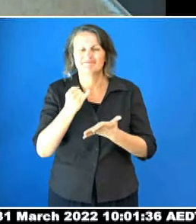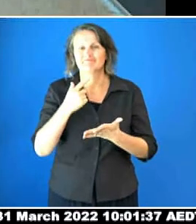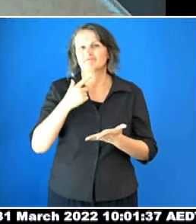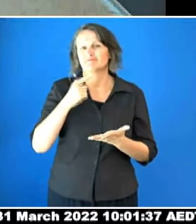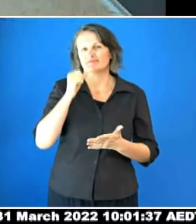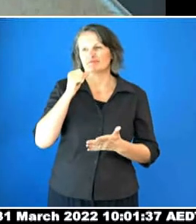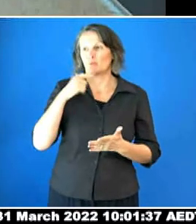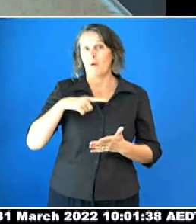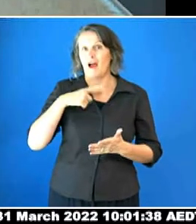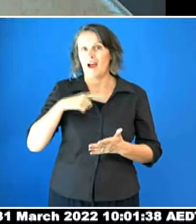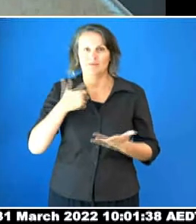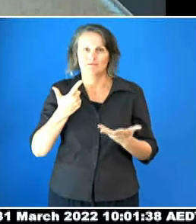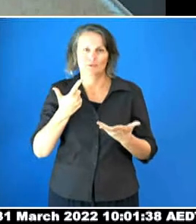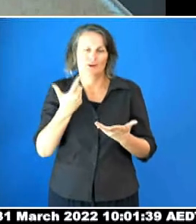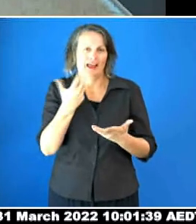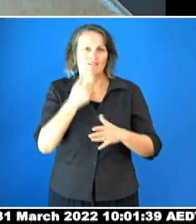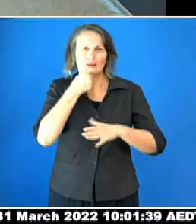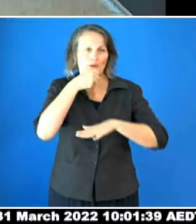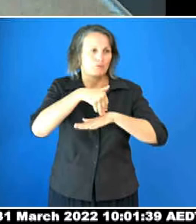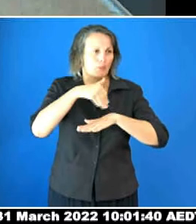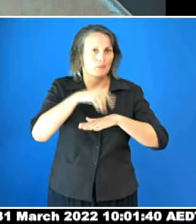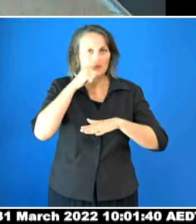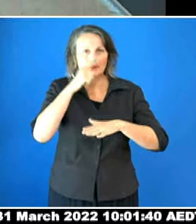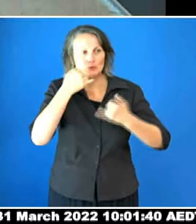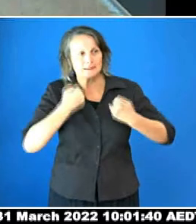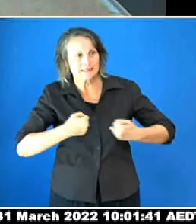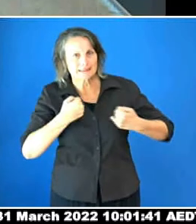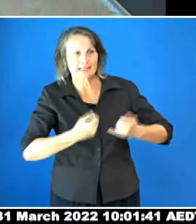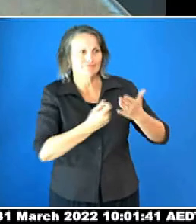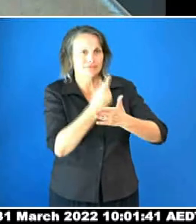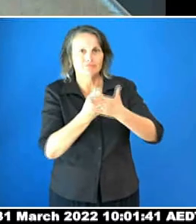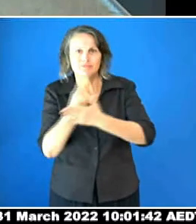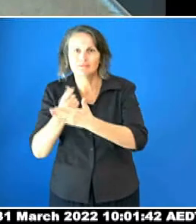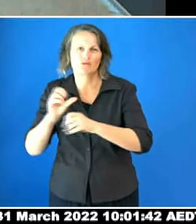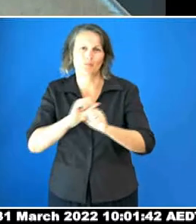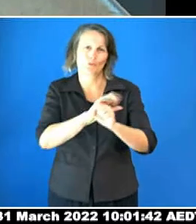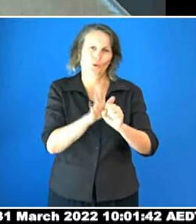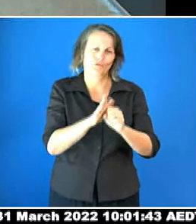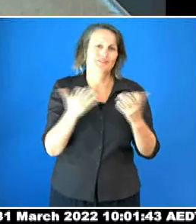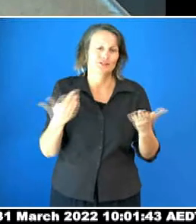consequence of COVID-19, but I'm very pleased to say that today the live stream